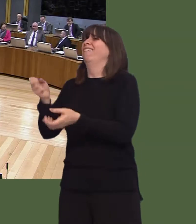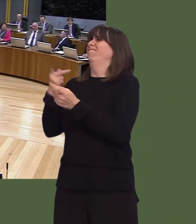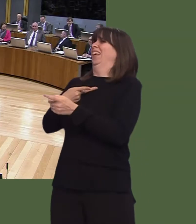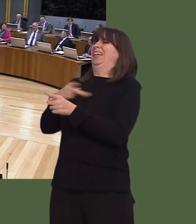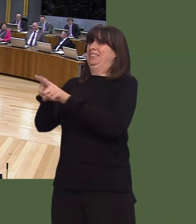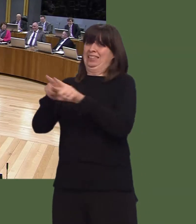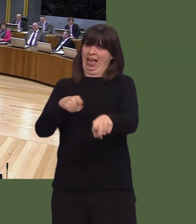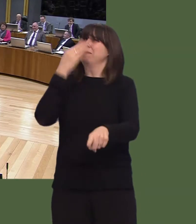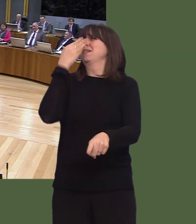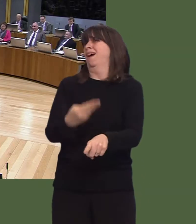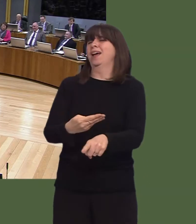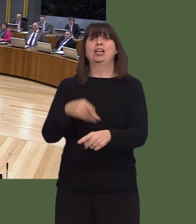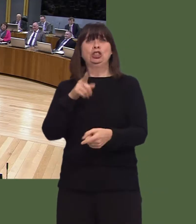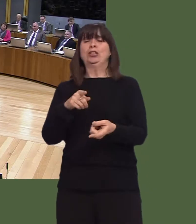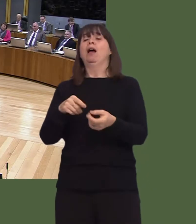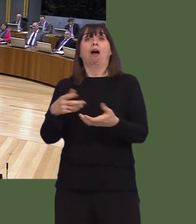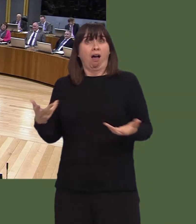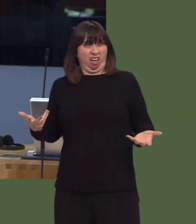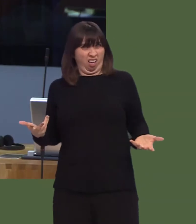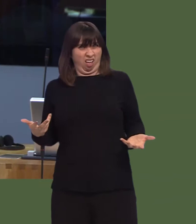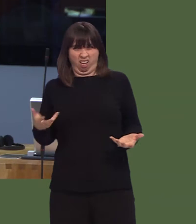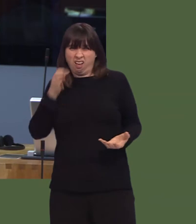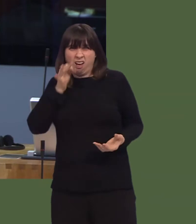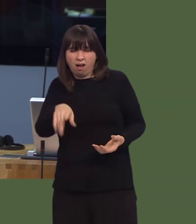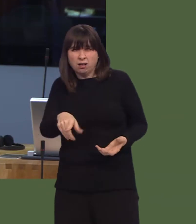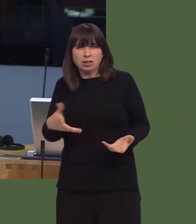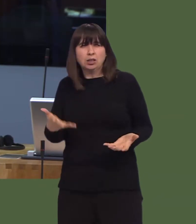Surely the First Minister must agree that this is an exercise in total fatuity.